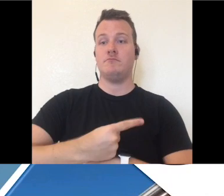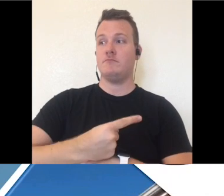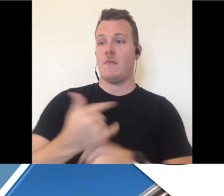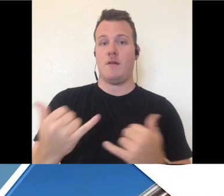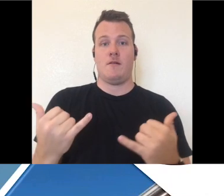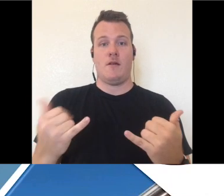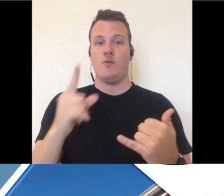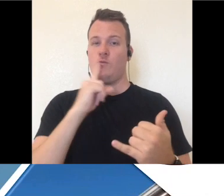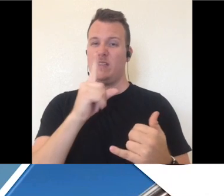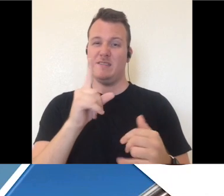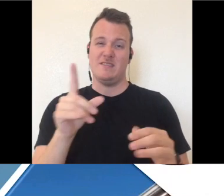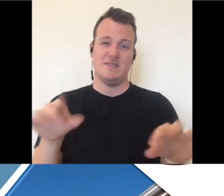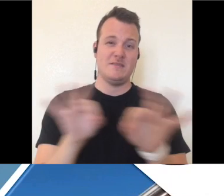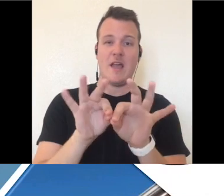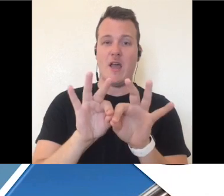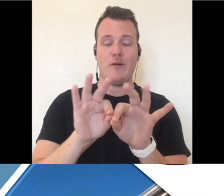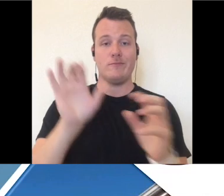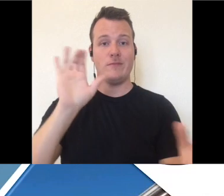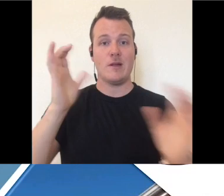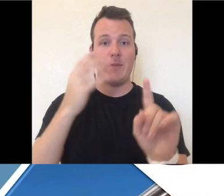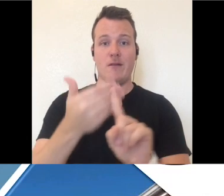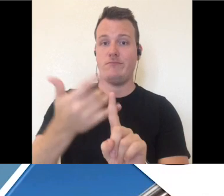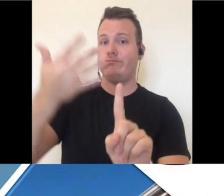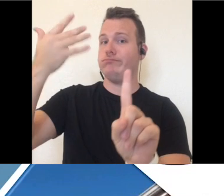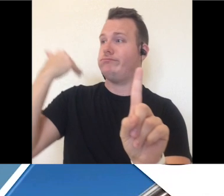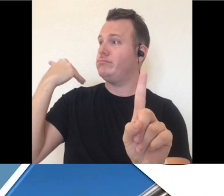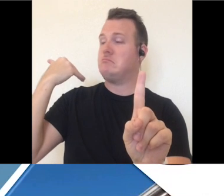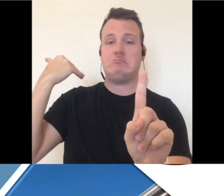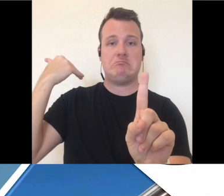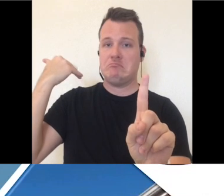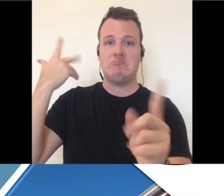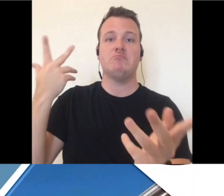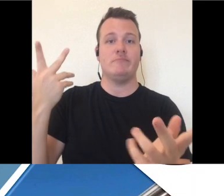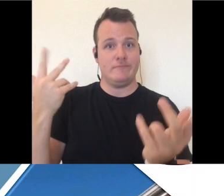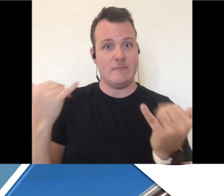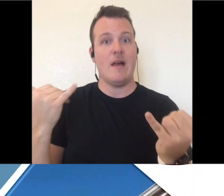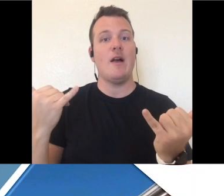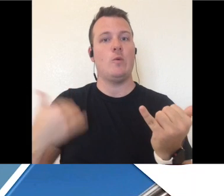more essential than it really ever has been, and- and I'm here to tell you that